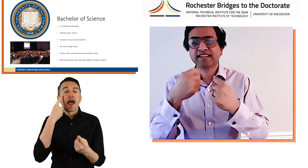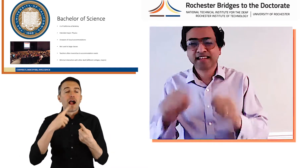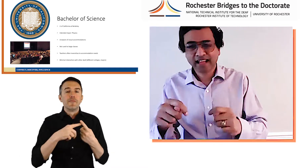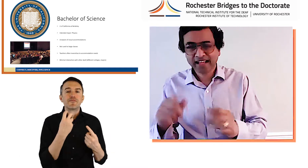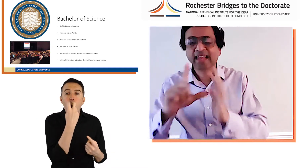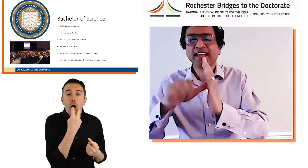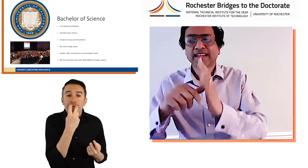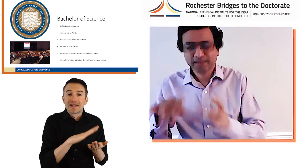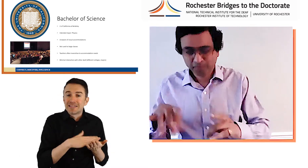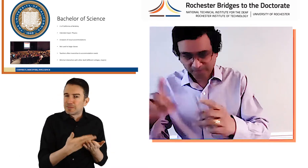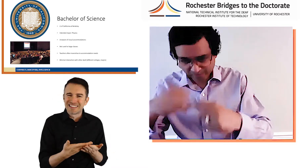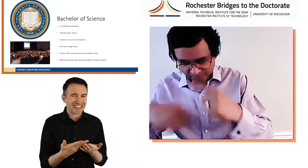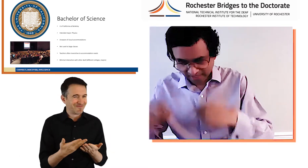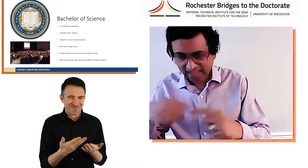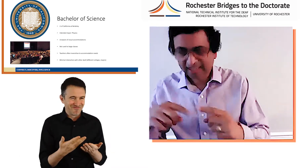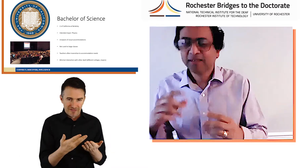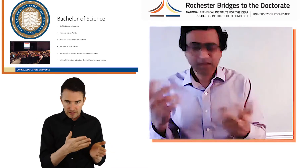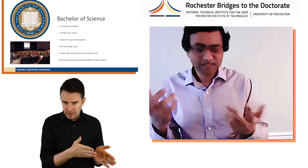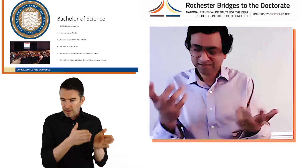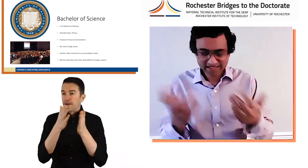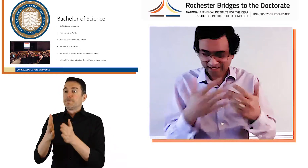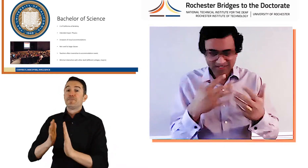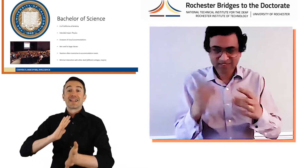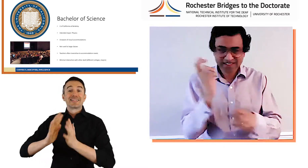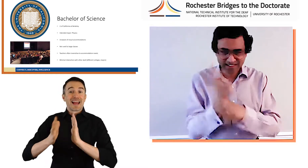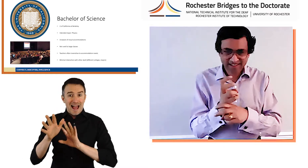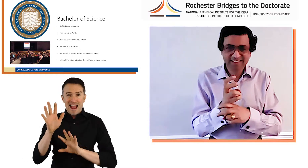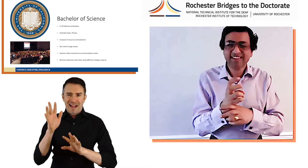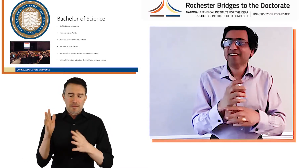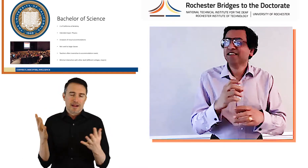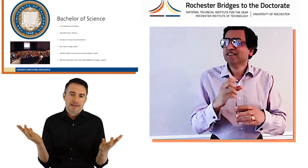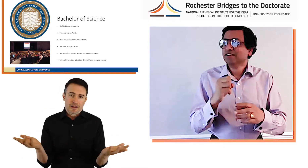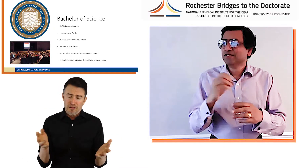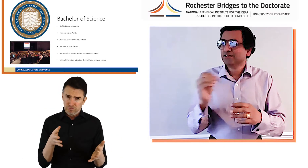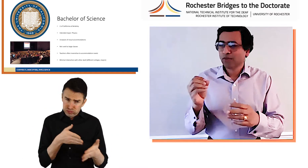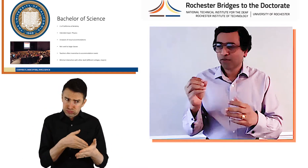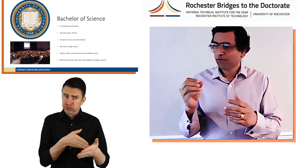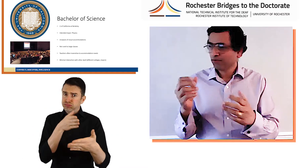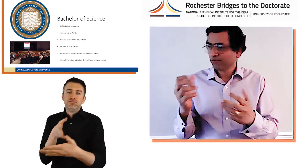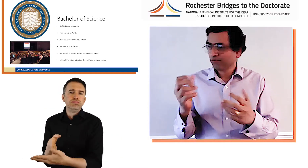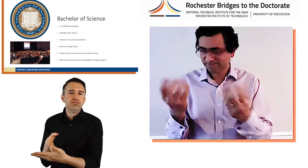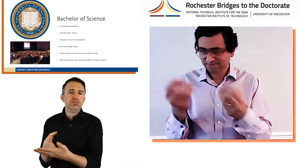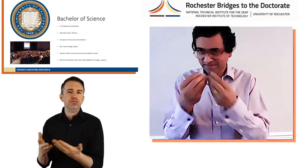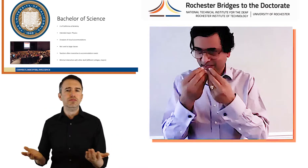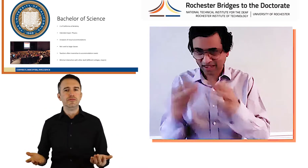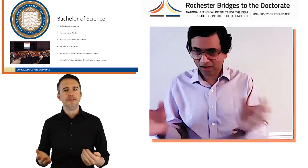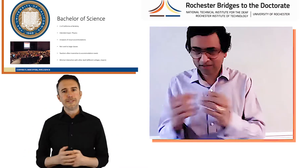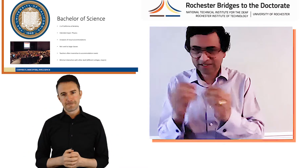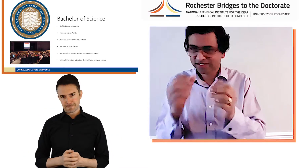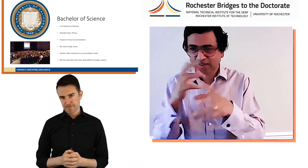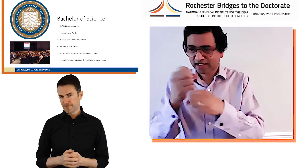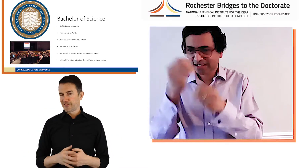I learned sign language, but that was much later. I didn't always have captions. So, I lost a lot of information.